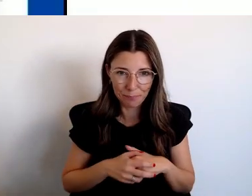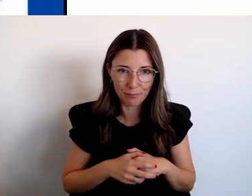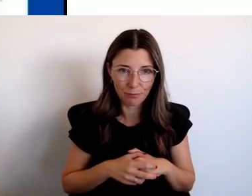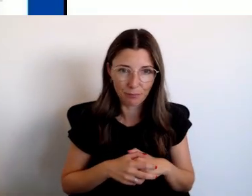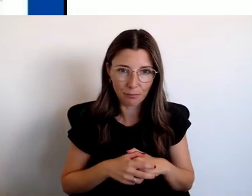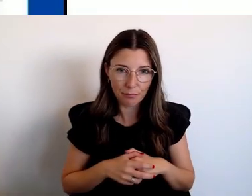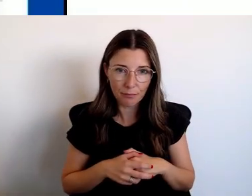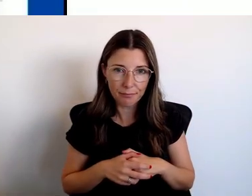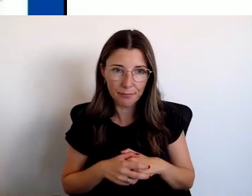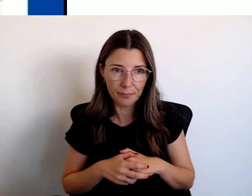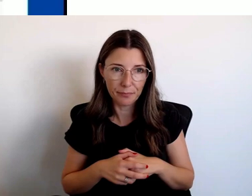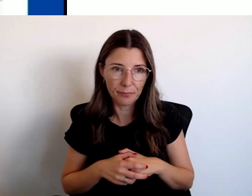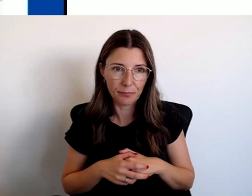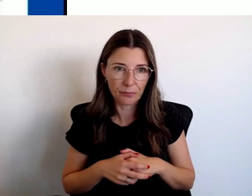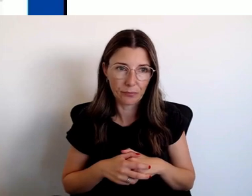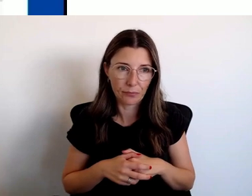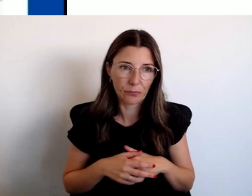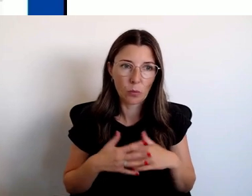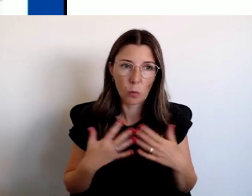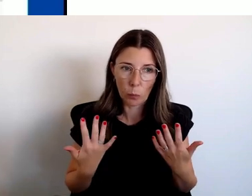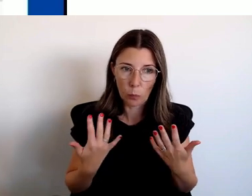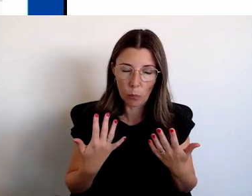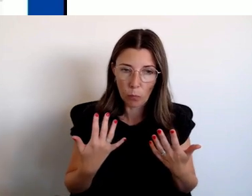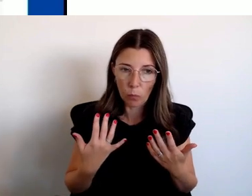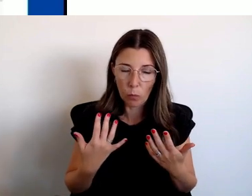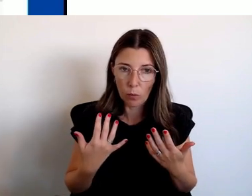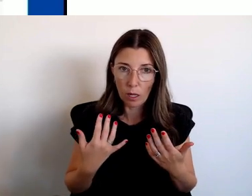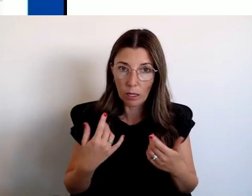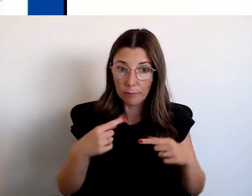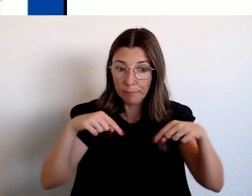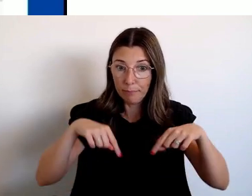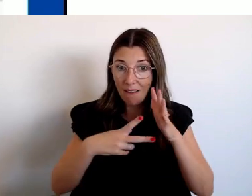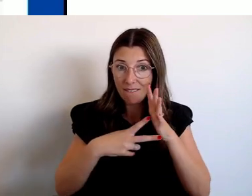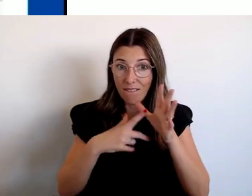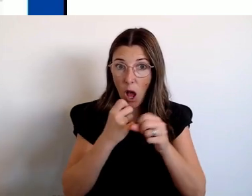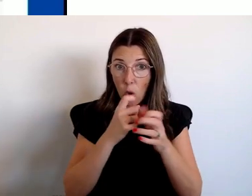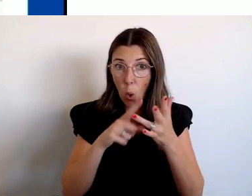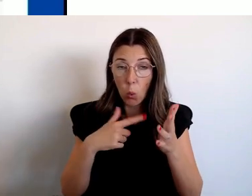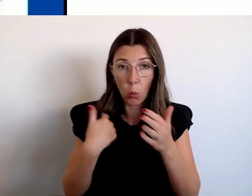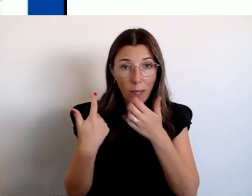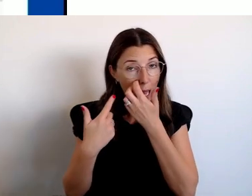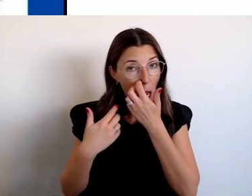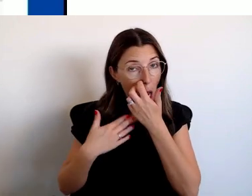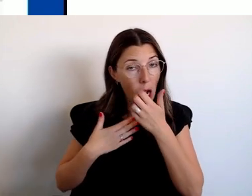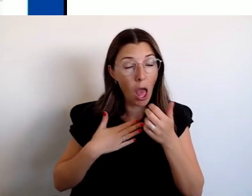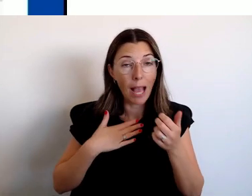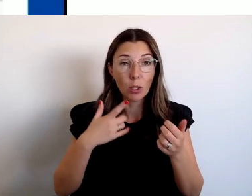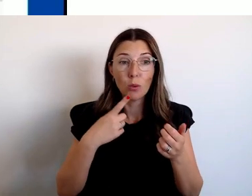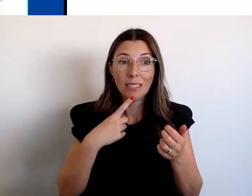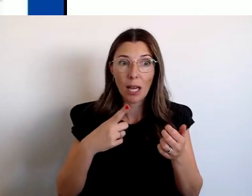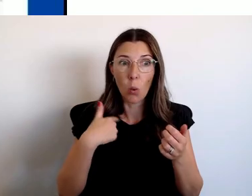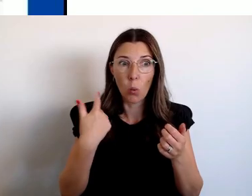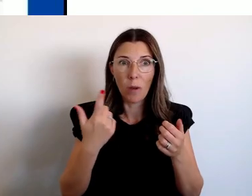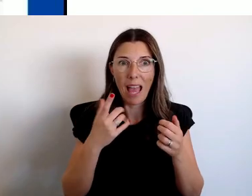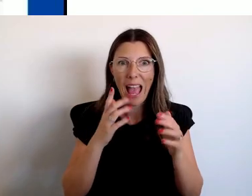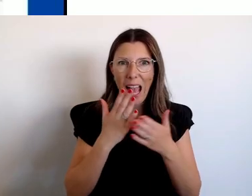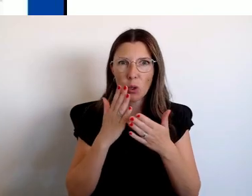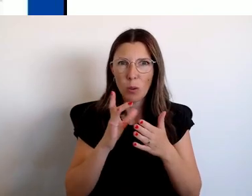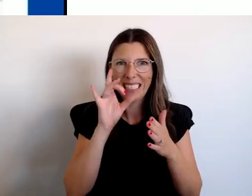So, we like to say at VAGO that we're ten steps into multiple races around the world.